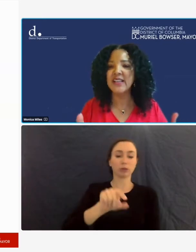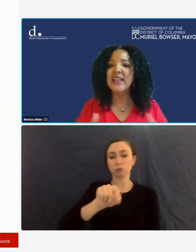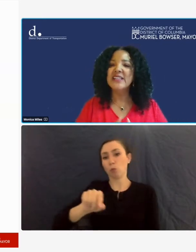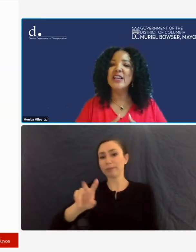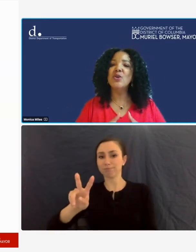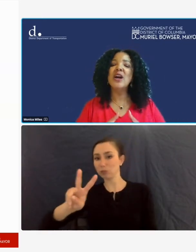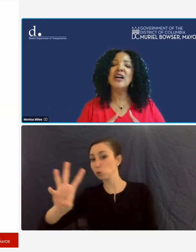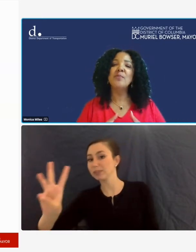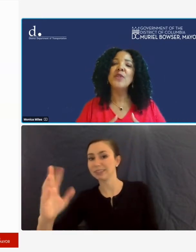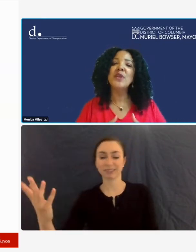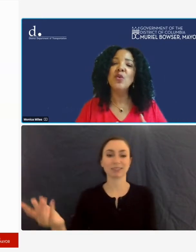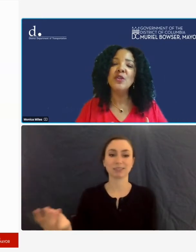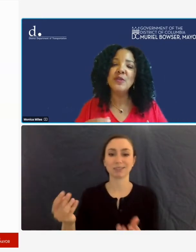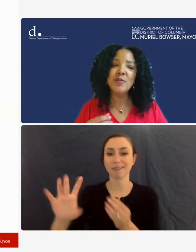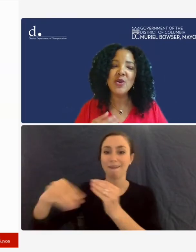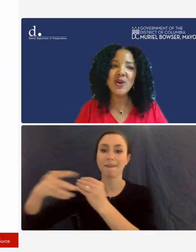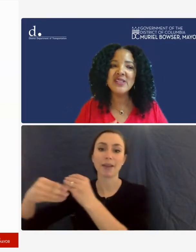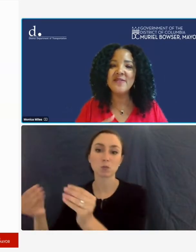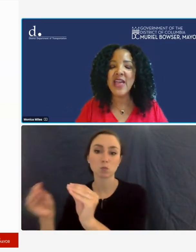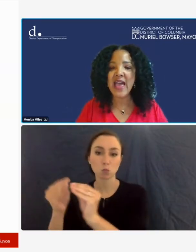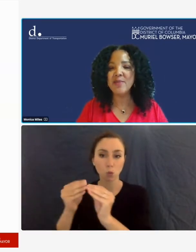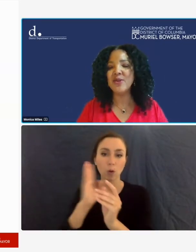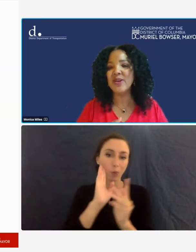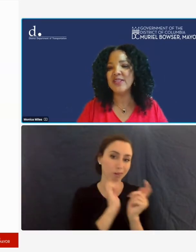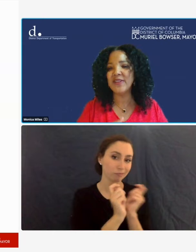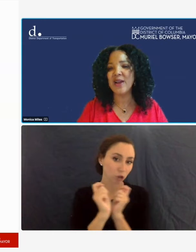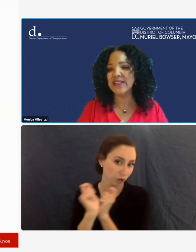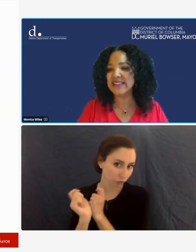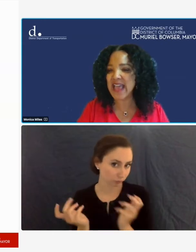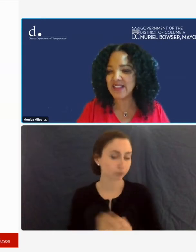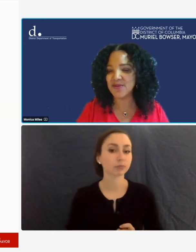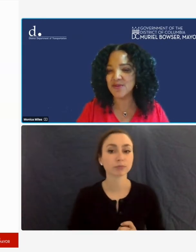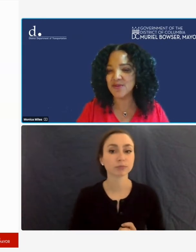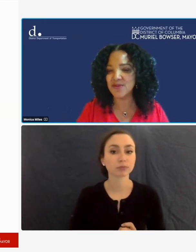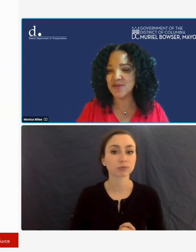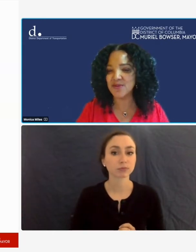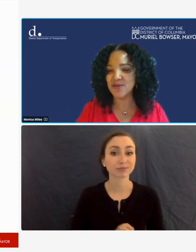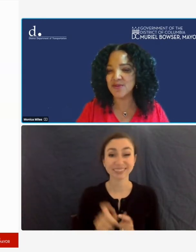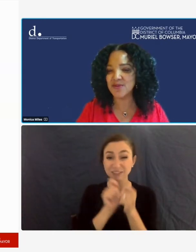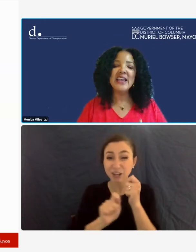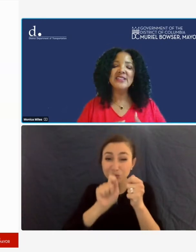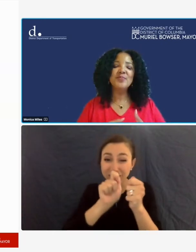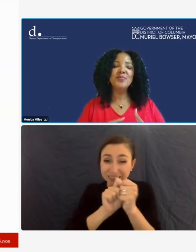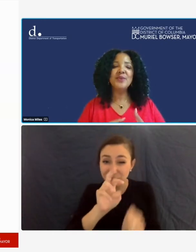so um because of that because of how exact the rates are it's pretty much